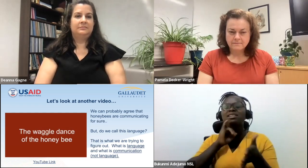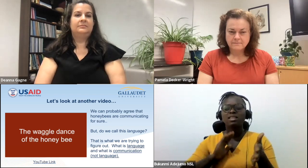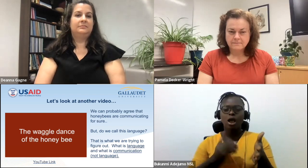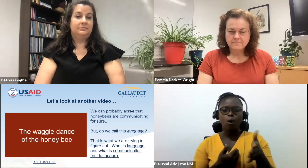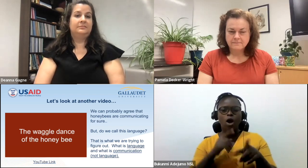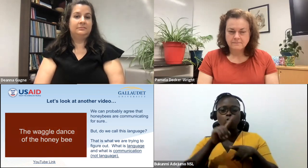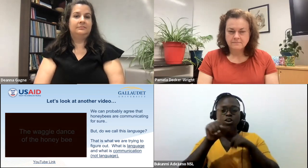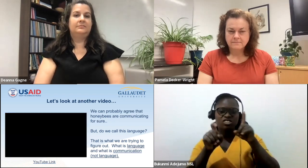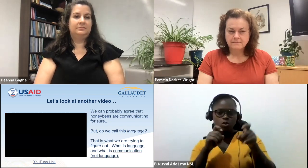She said.